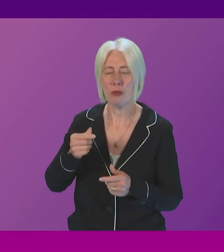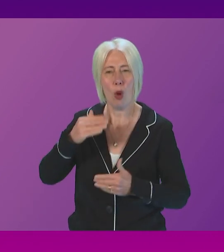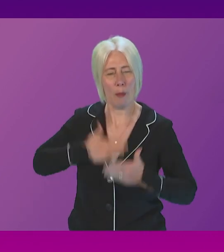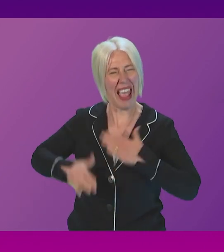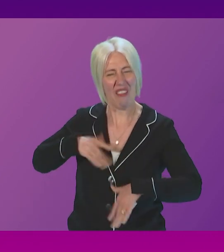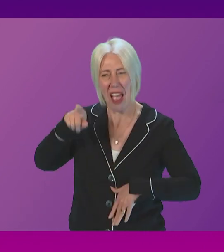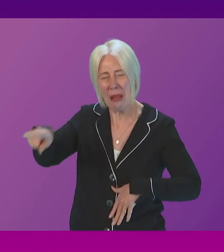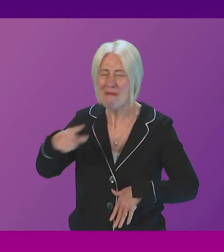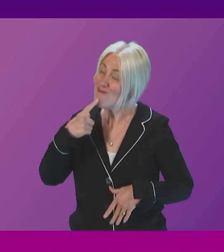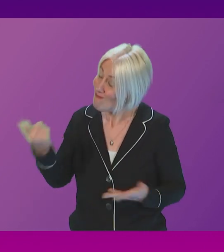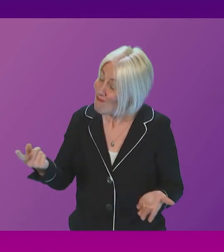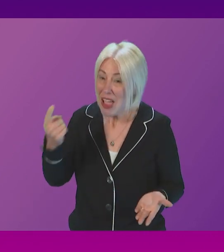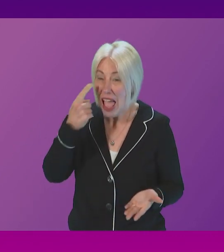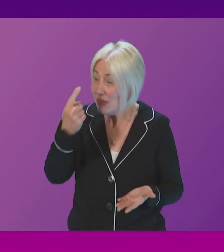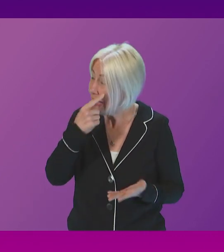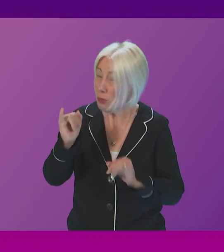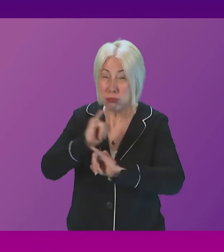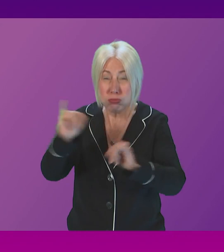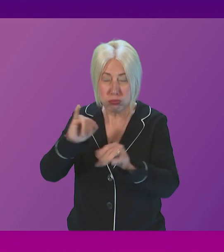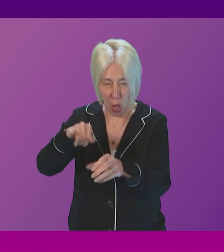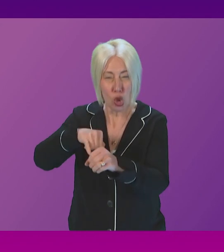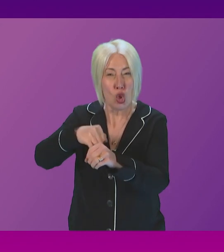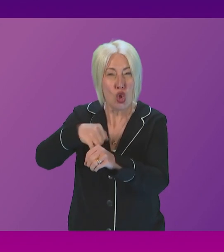allied to the evident and appalling toxicity within the